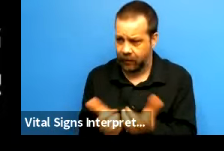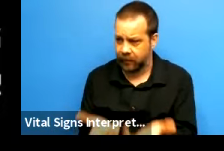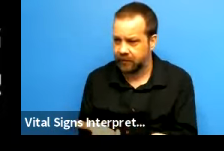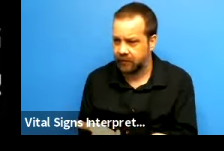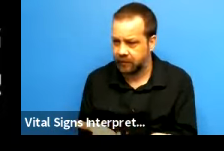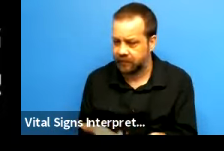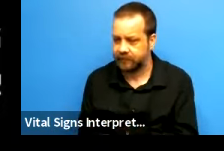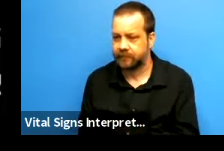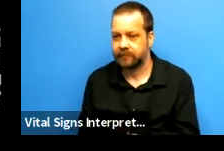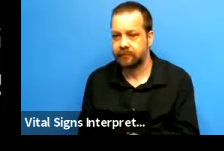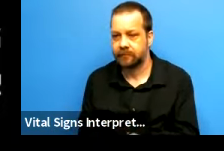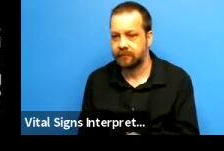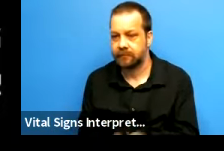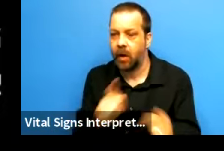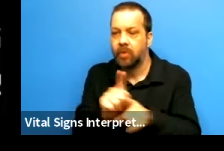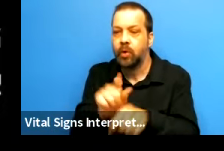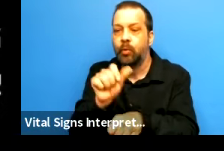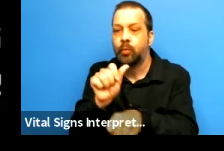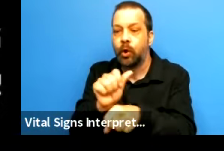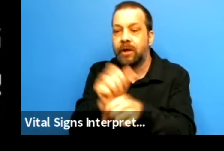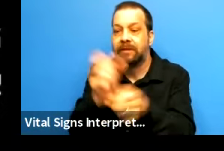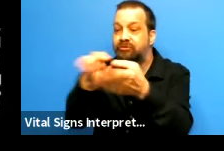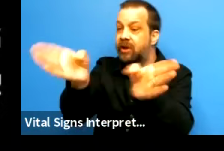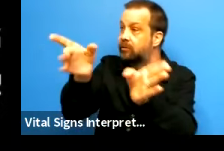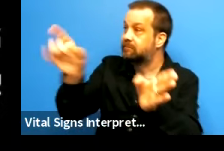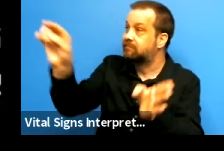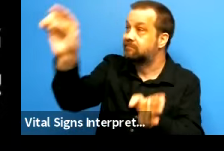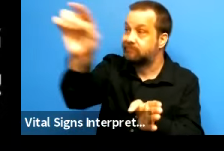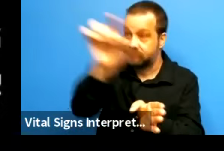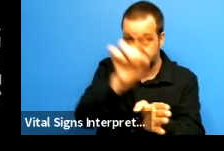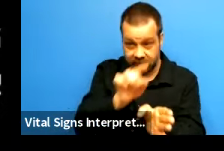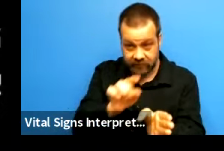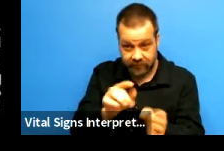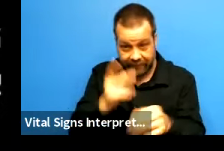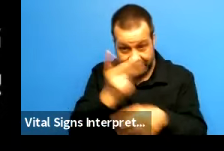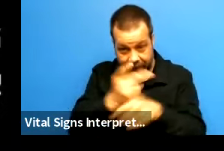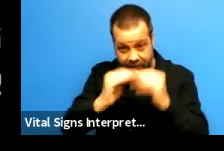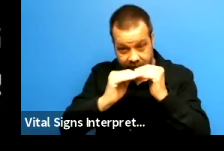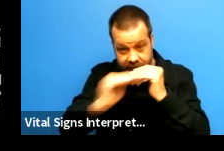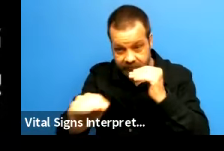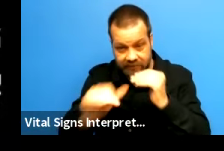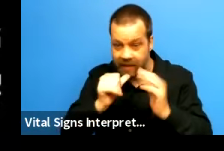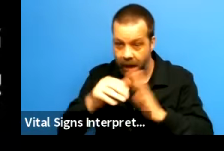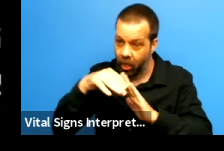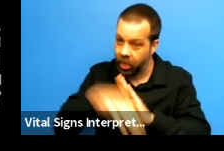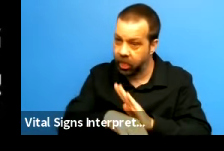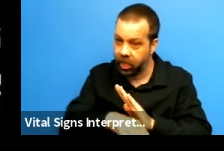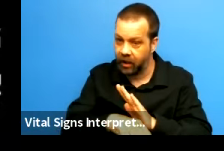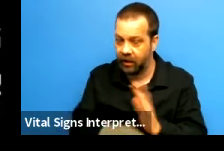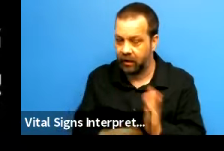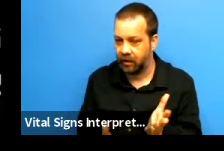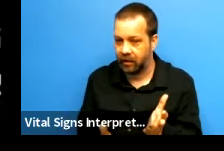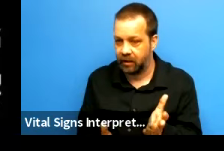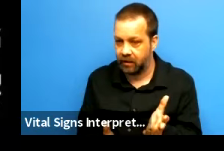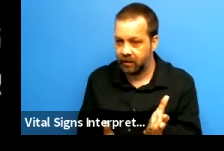Are people going to be able to do their jobs? What are we going to have to modify in order for this to happen?